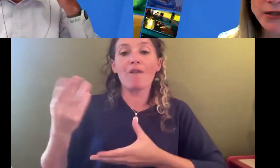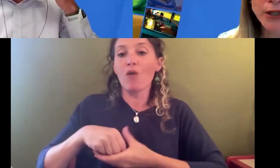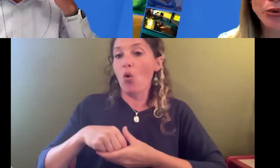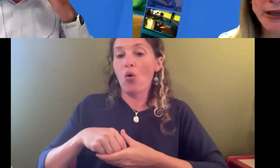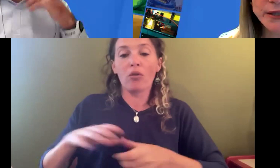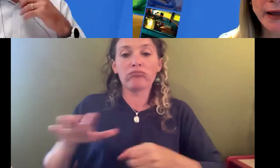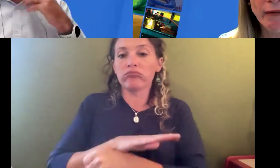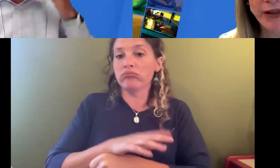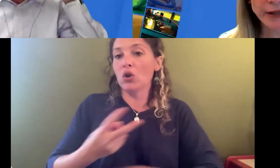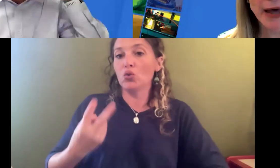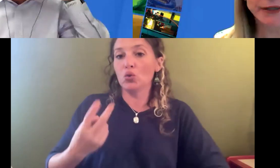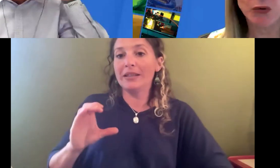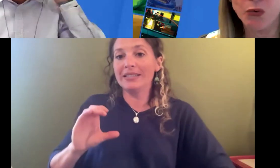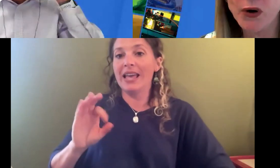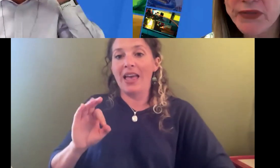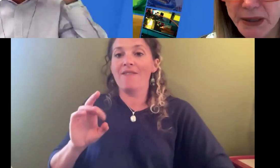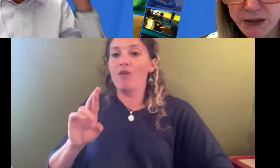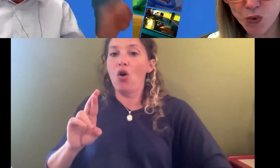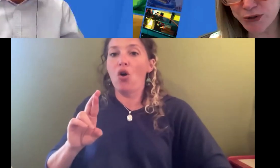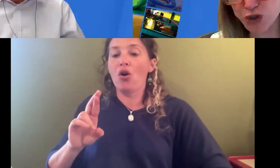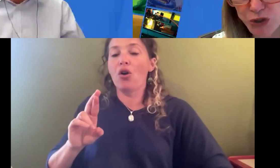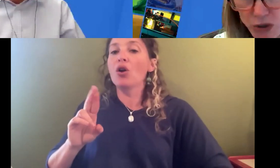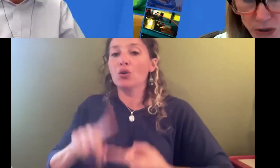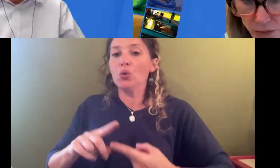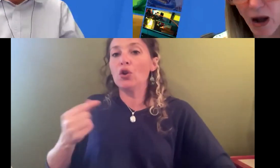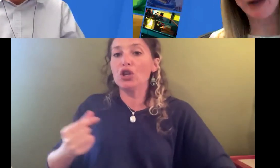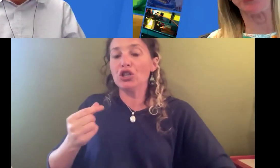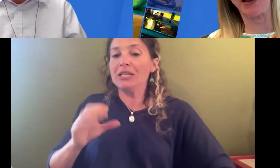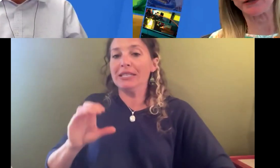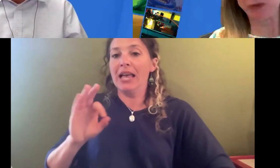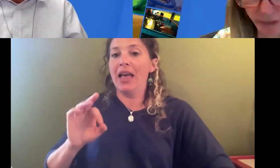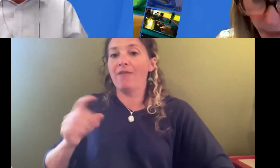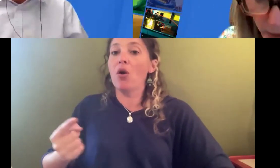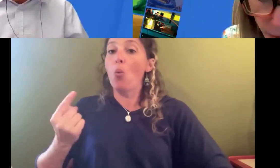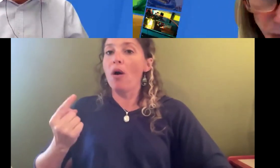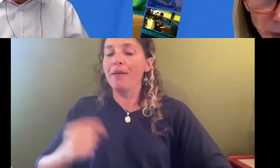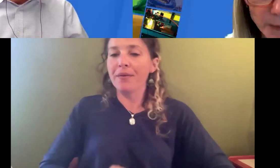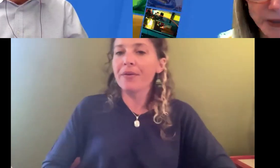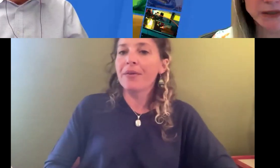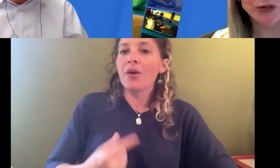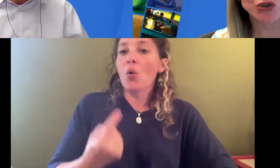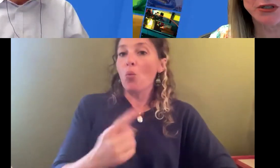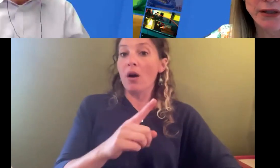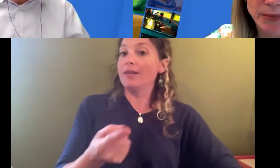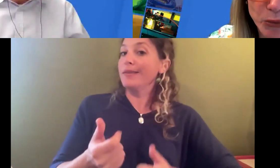Let's ask one of the biggest questions. I will ask and answer one of the biggest questions that's been